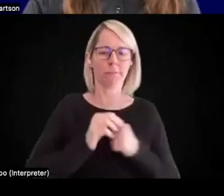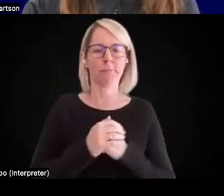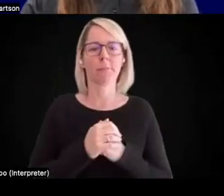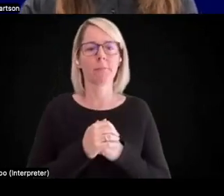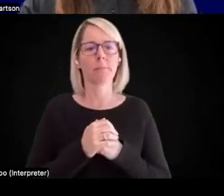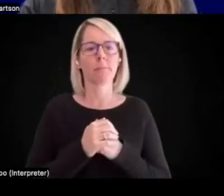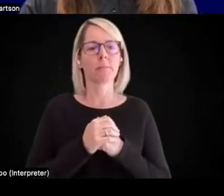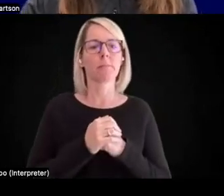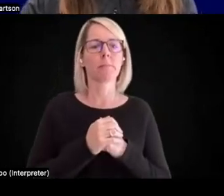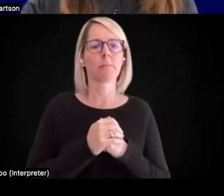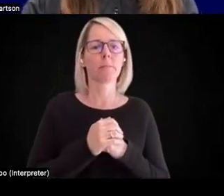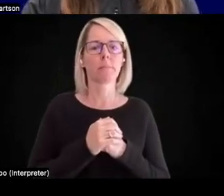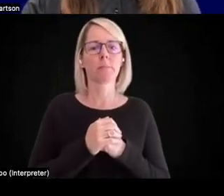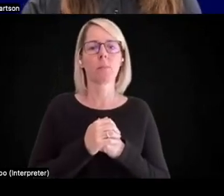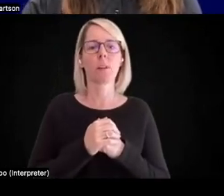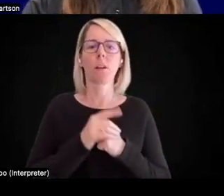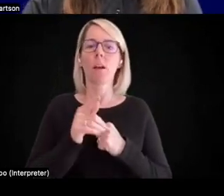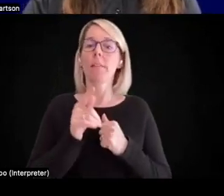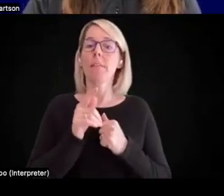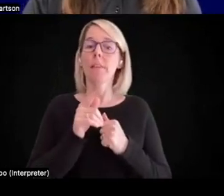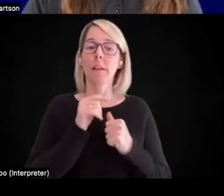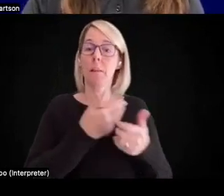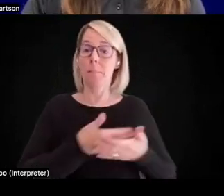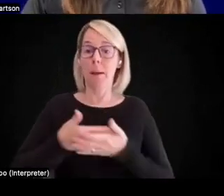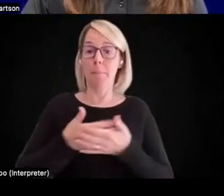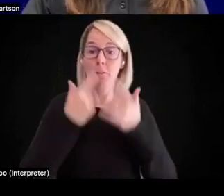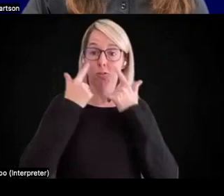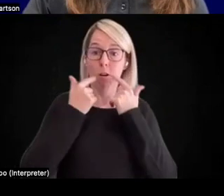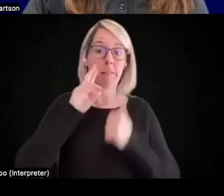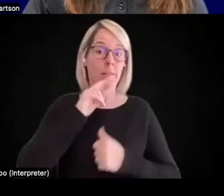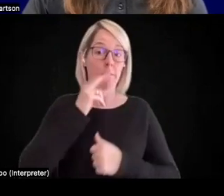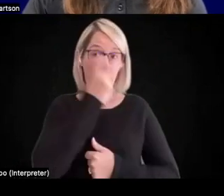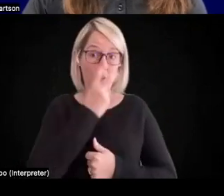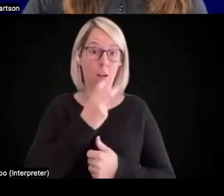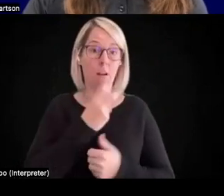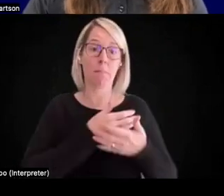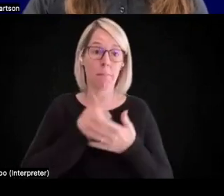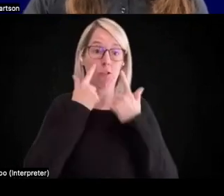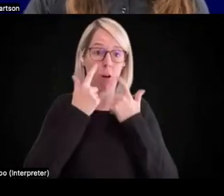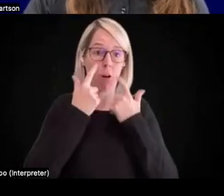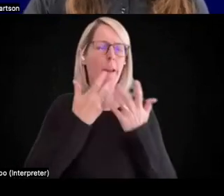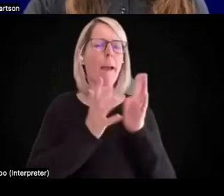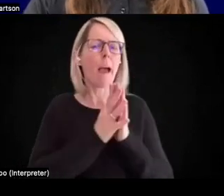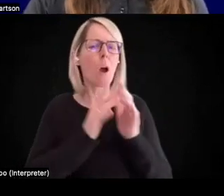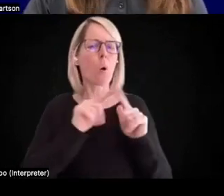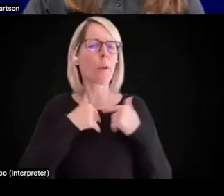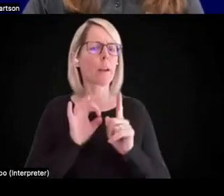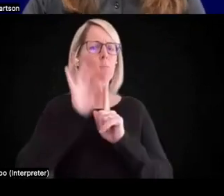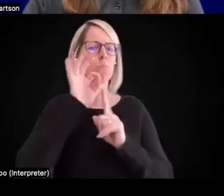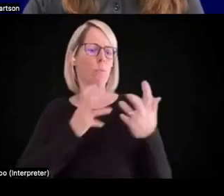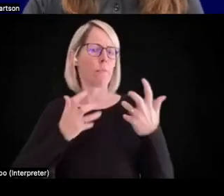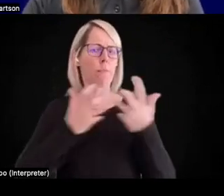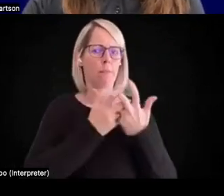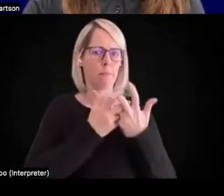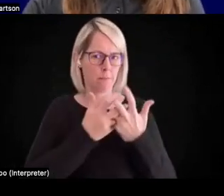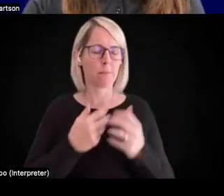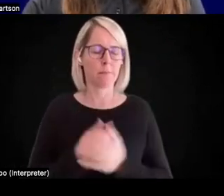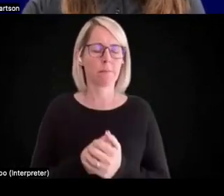in this example of the baby crying. So, instead, when the carer goes over, the